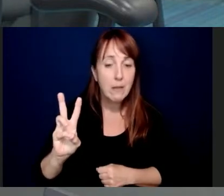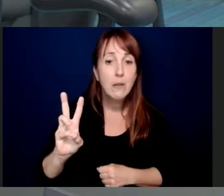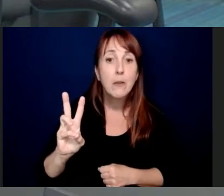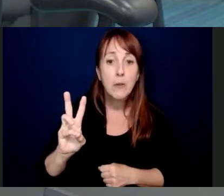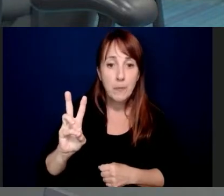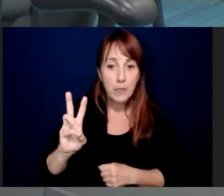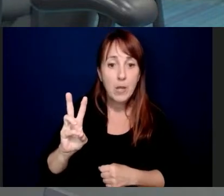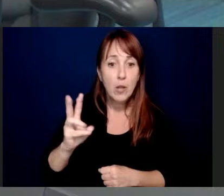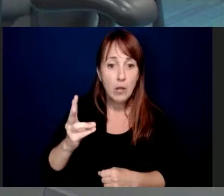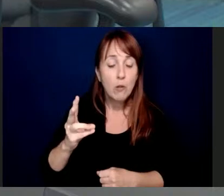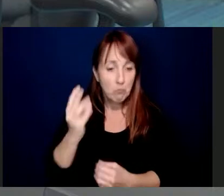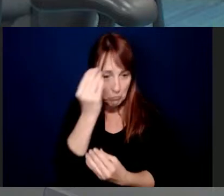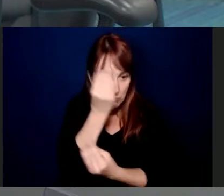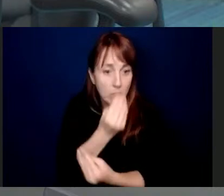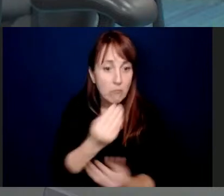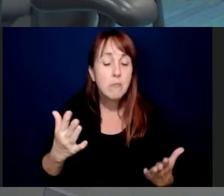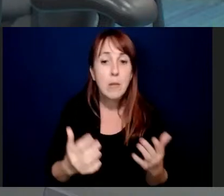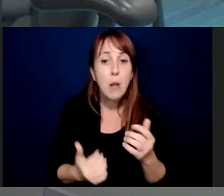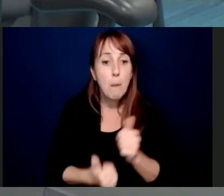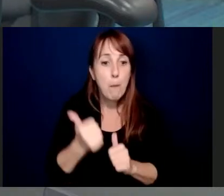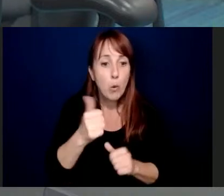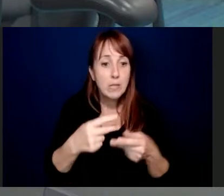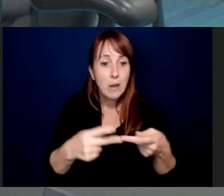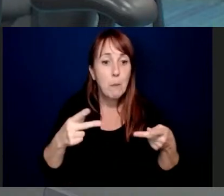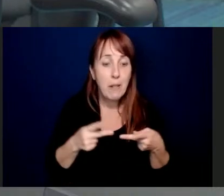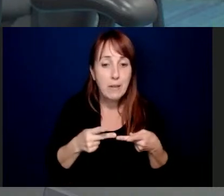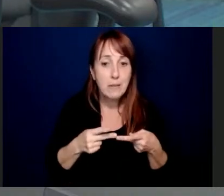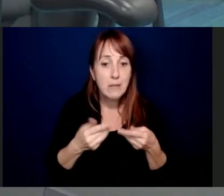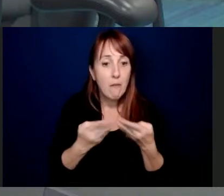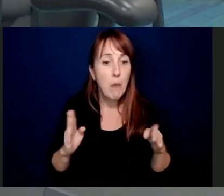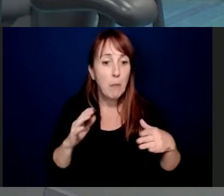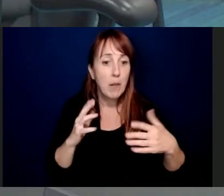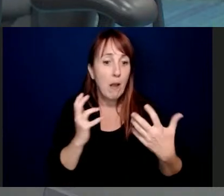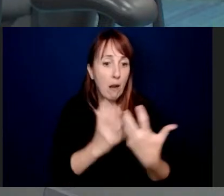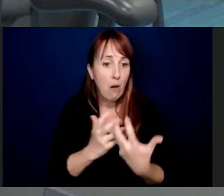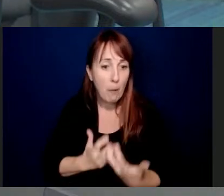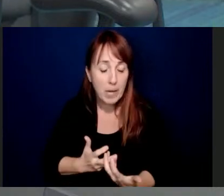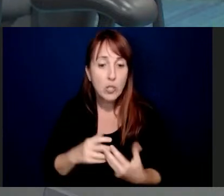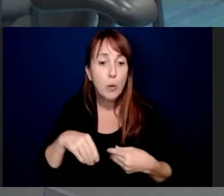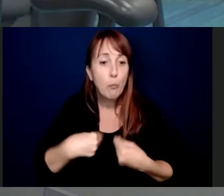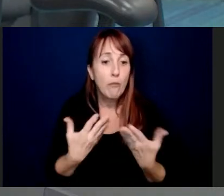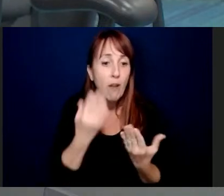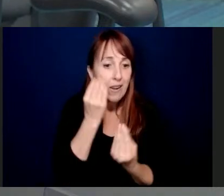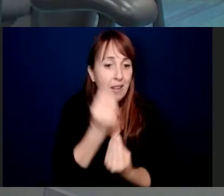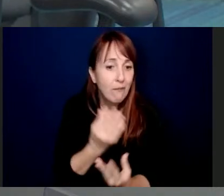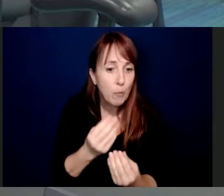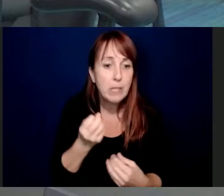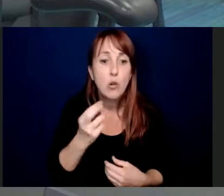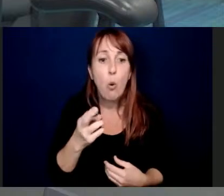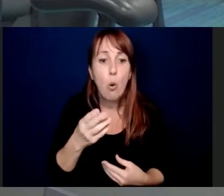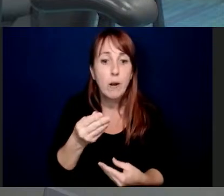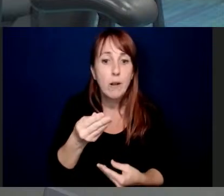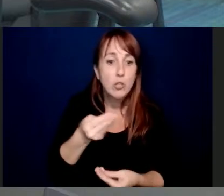We just would note that most places of public accommodation provide information or transactions in a digital format.